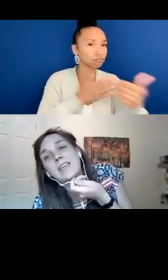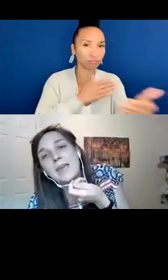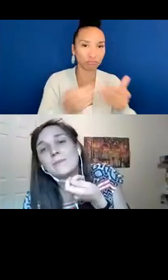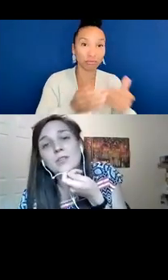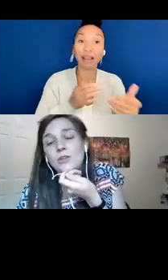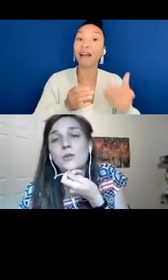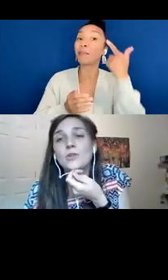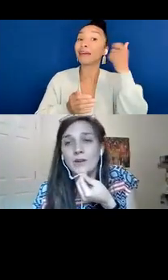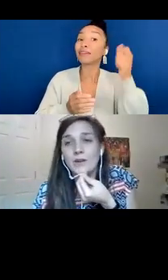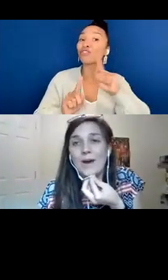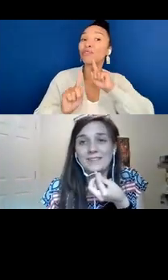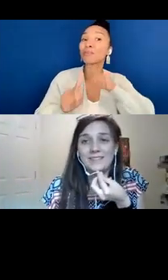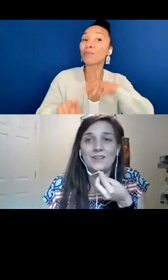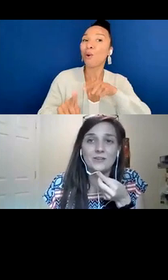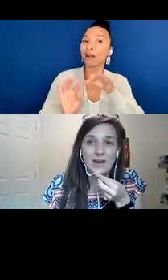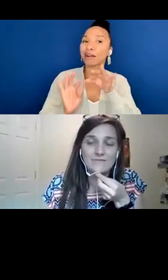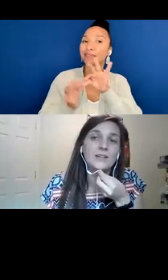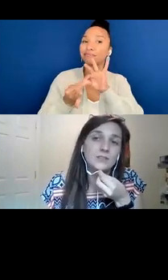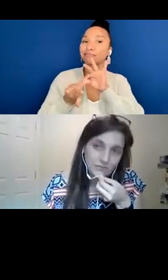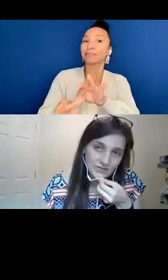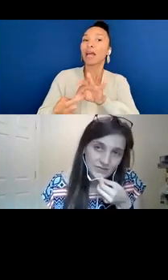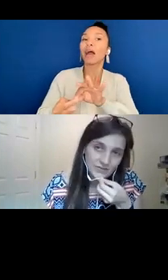came to you to request funded services?